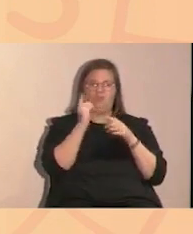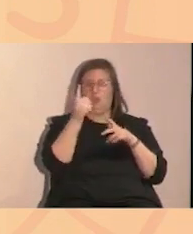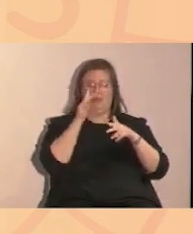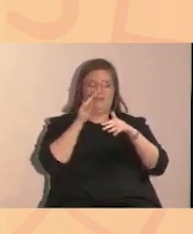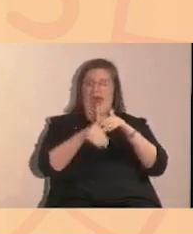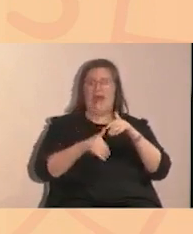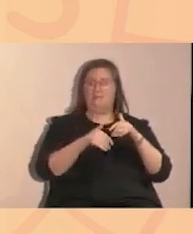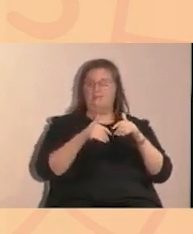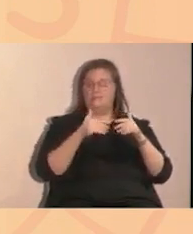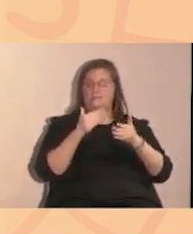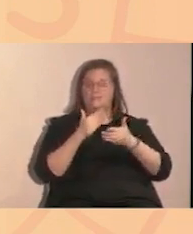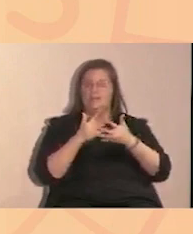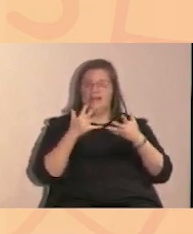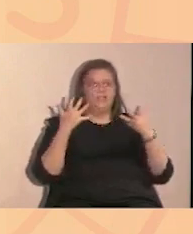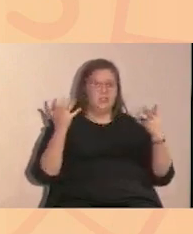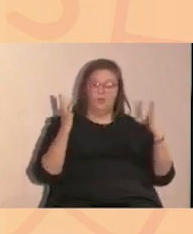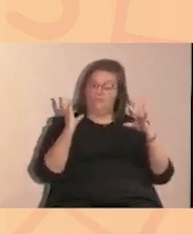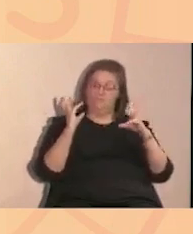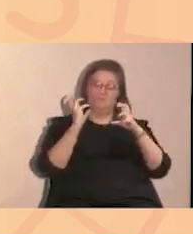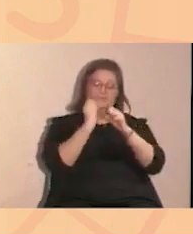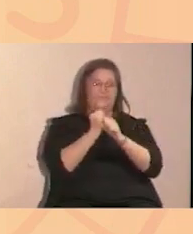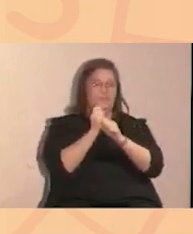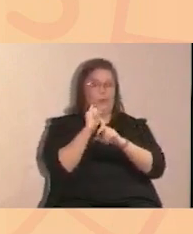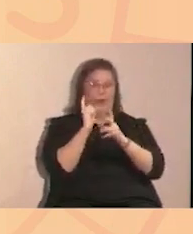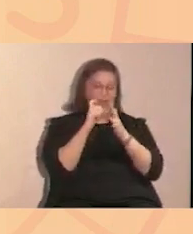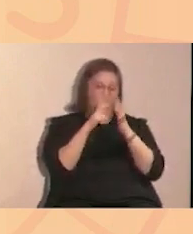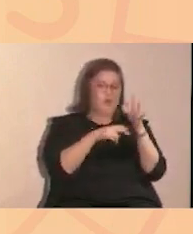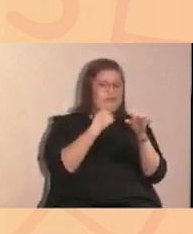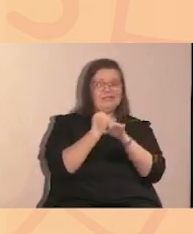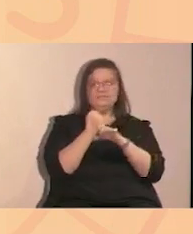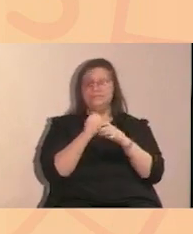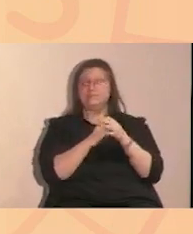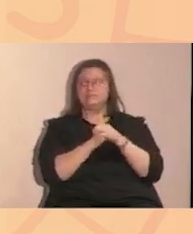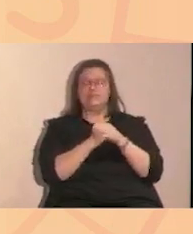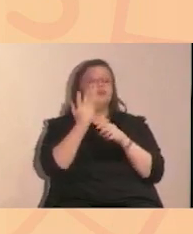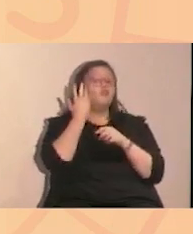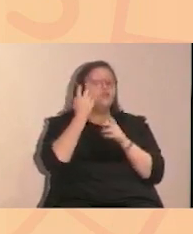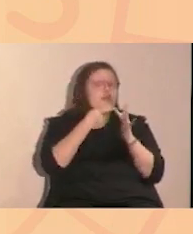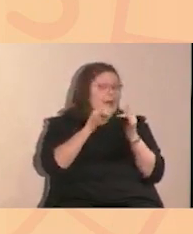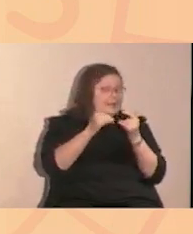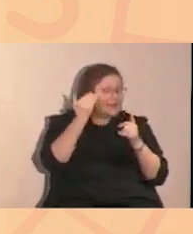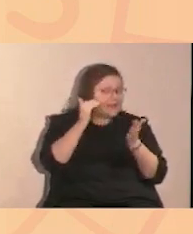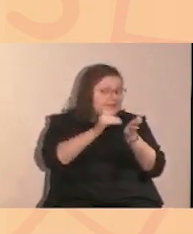So, that's in a nutshell what I've been up to. The future is now just a reminder.